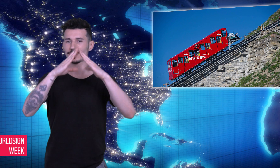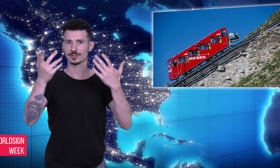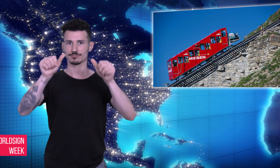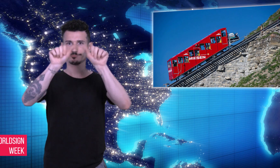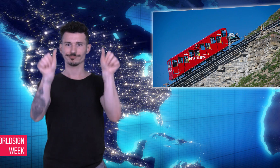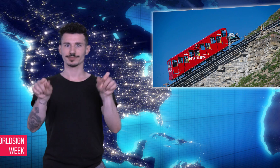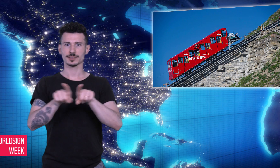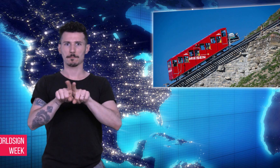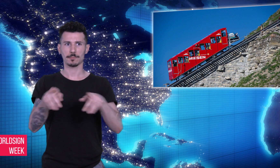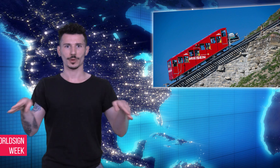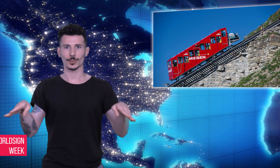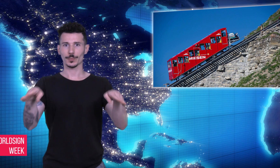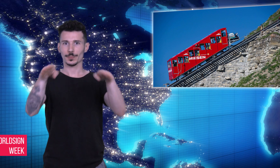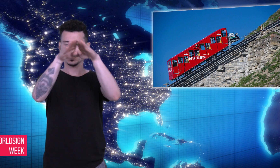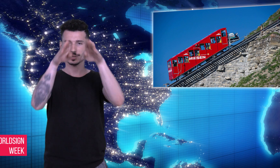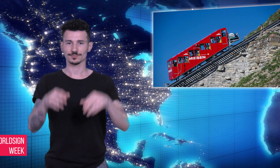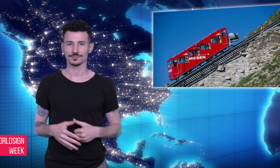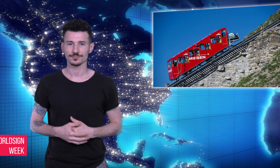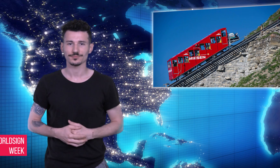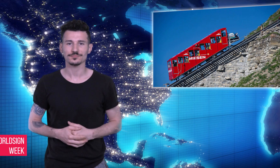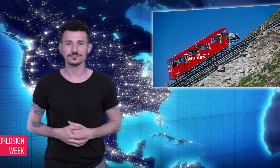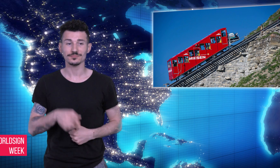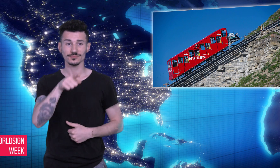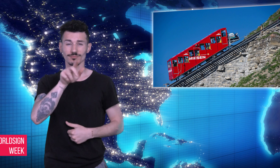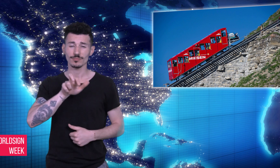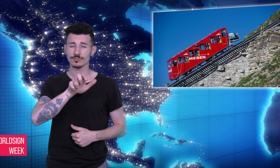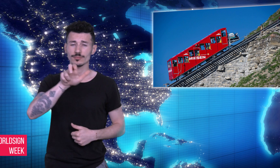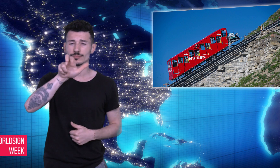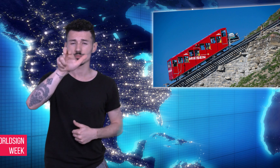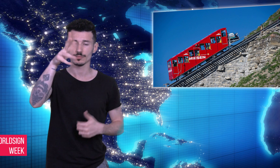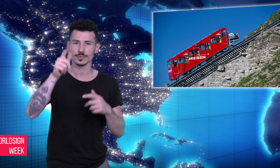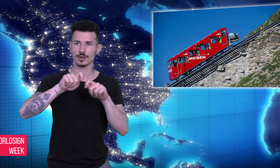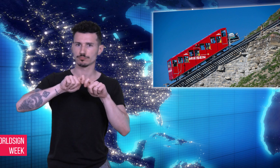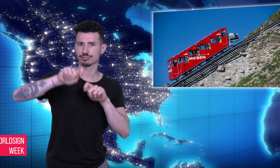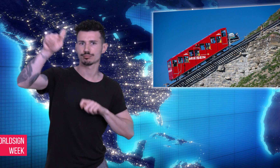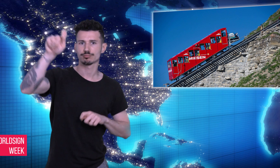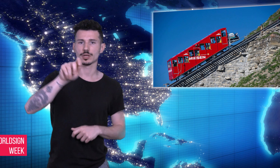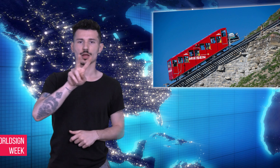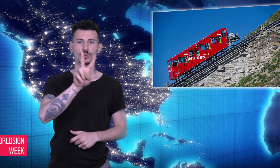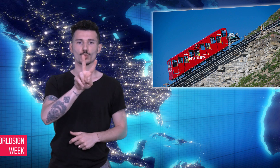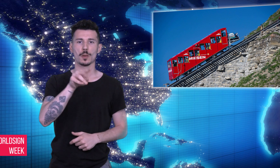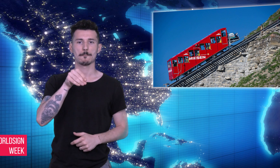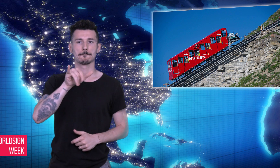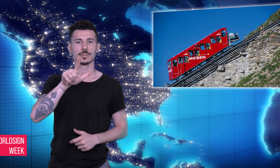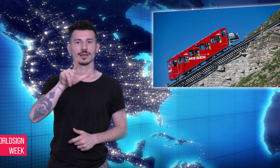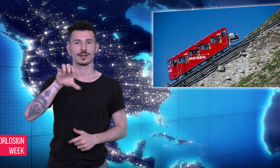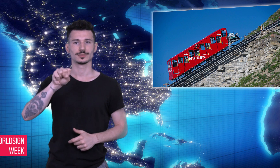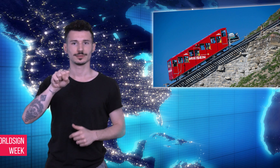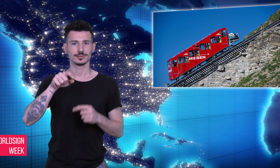shape. This two-mile staircase has